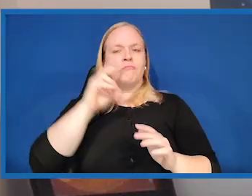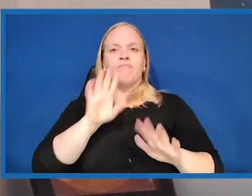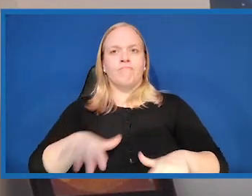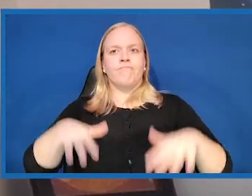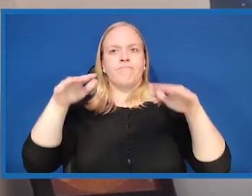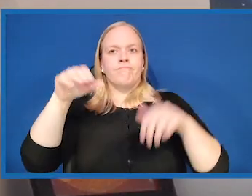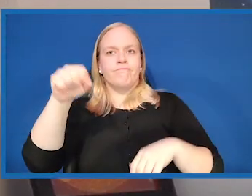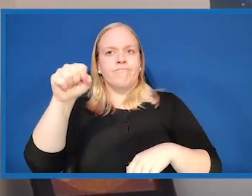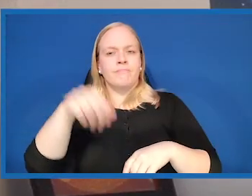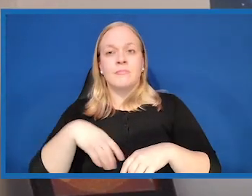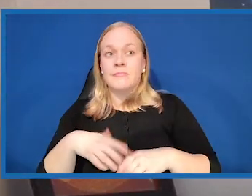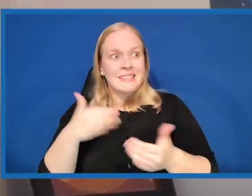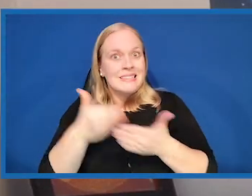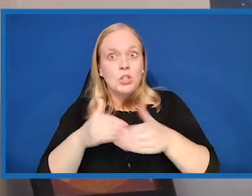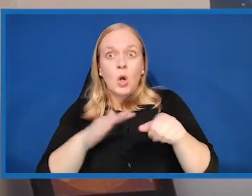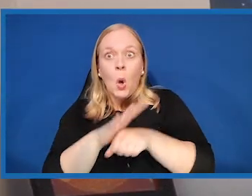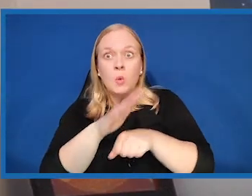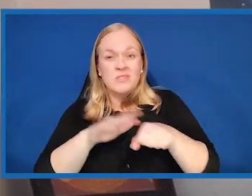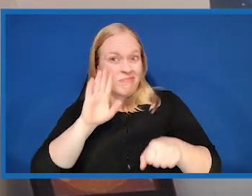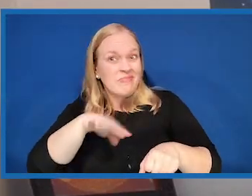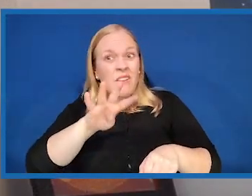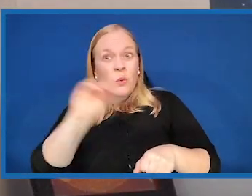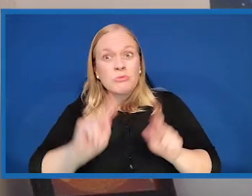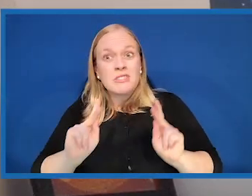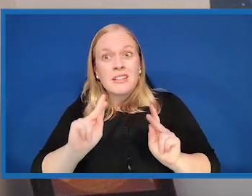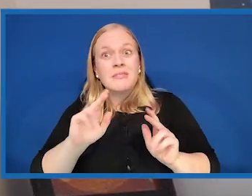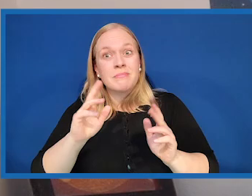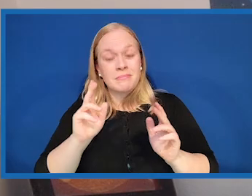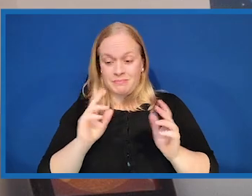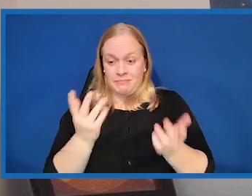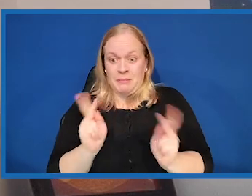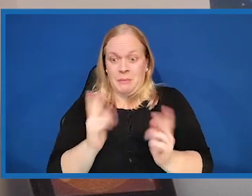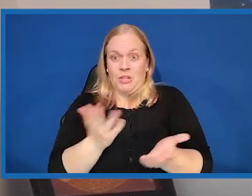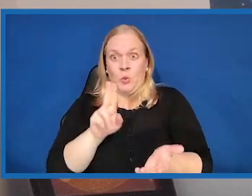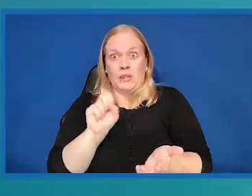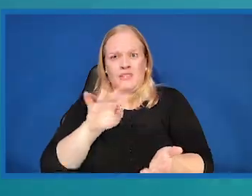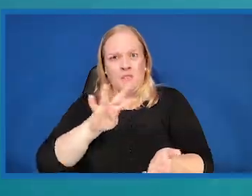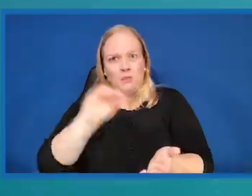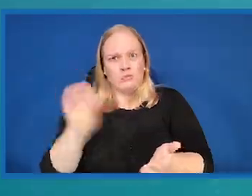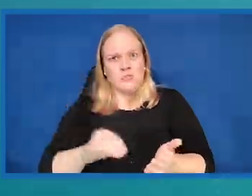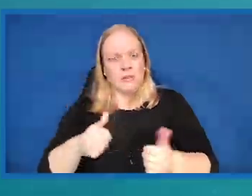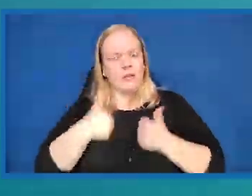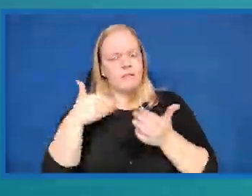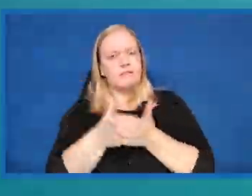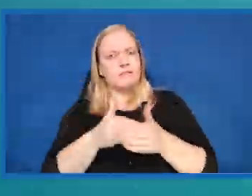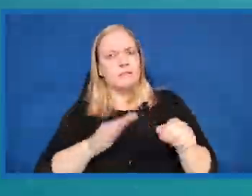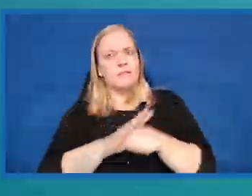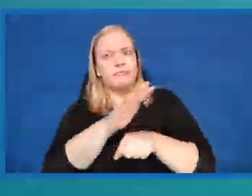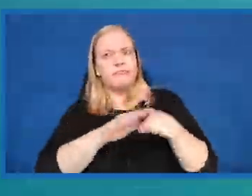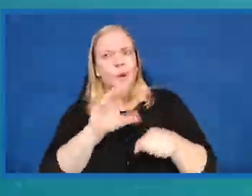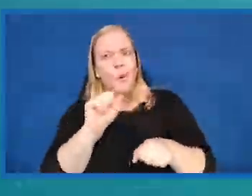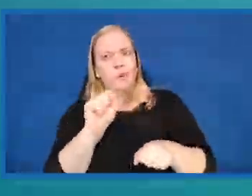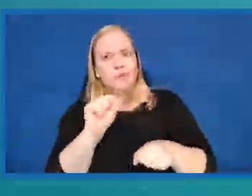YOU KNOW, LIKE 40% OF THE PEOPLE IN THE U.S. LIVE ALONG THE COAST AND THAT'S WHERE YOU FEEL IT THE MOST. BUT OCEAN HAS ECOSYSTEMS, AND ALL THESE ECOSYSTEMS,